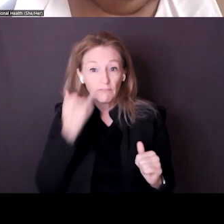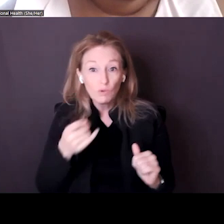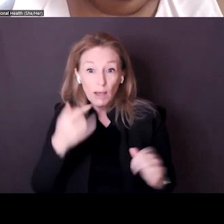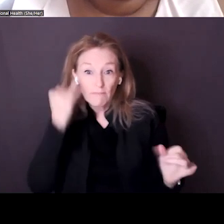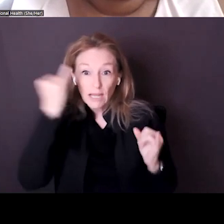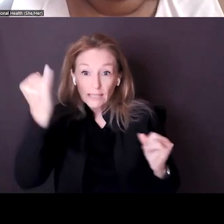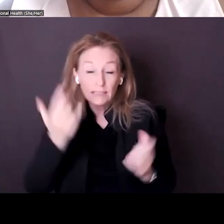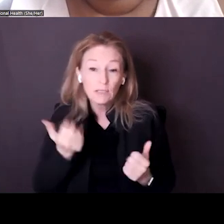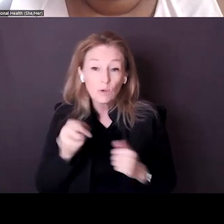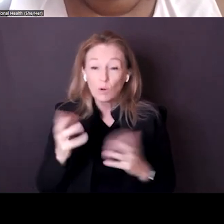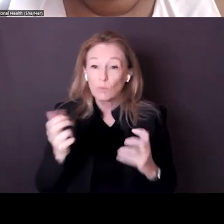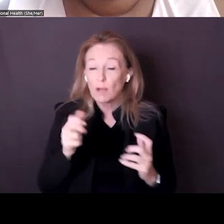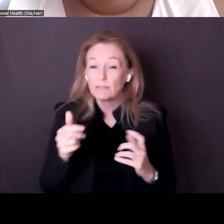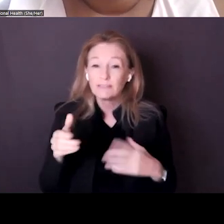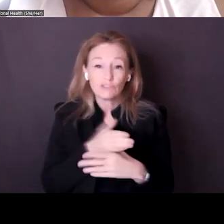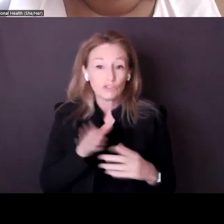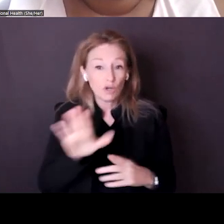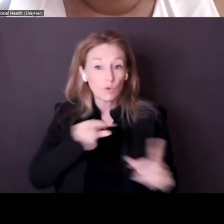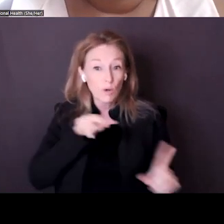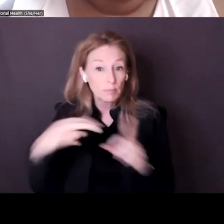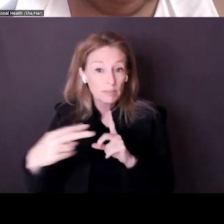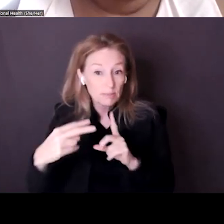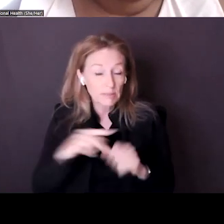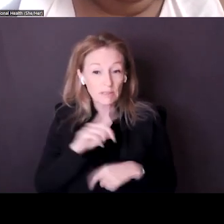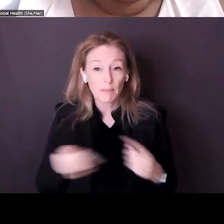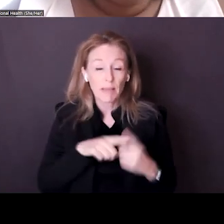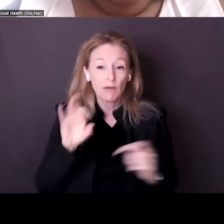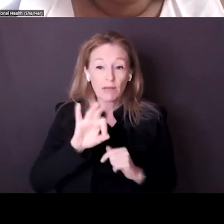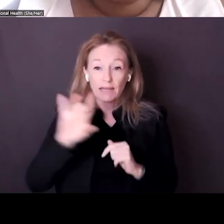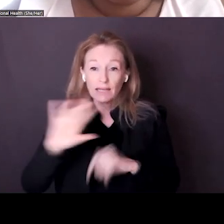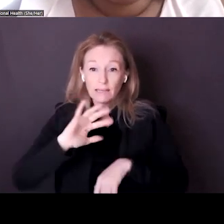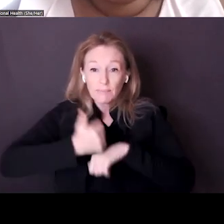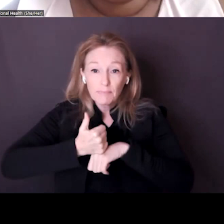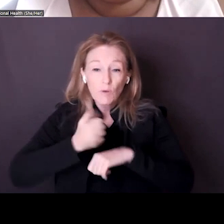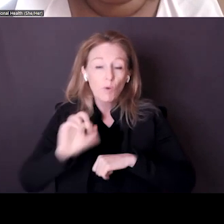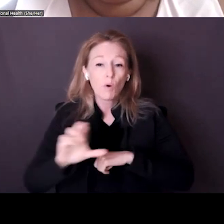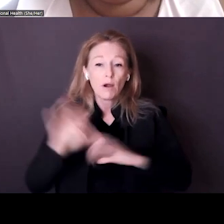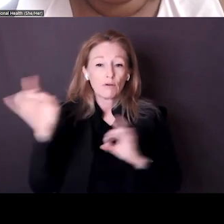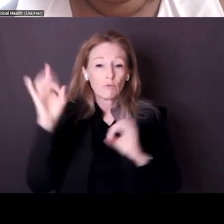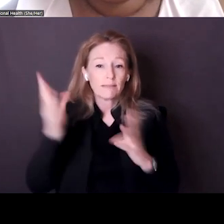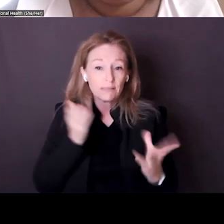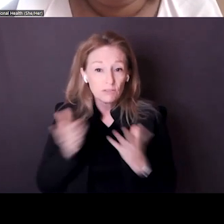OR WANT TO SHARE YOUR PERSPECTIVE ON CRISIS SERVICES, LET US KNOW AND WE CAN GET YOU FEATURED.